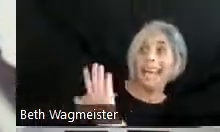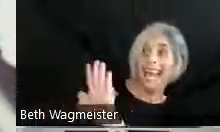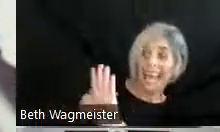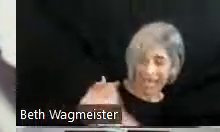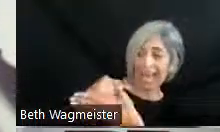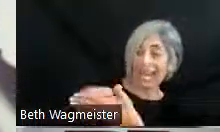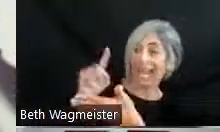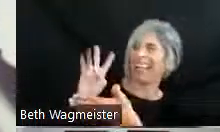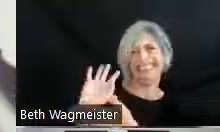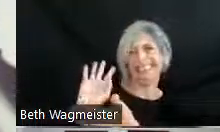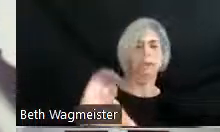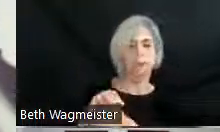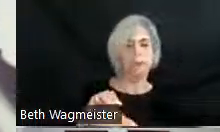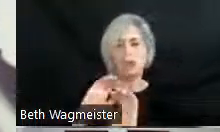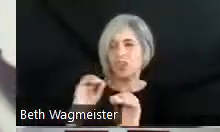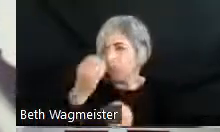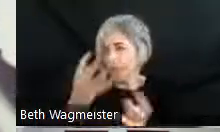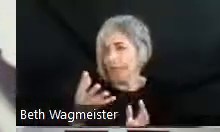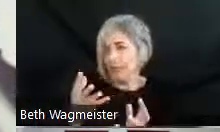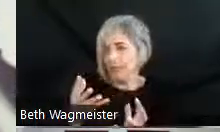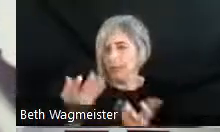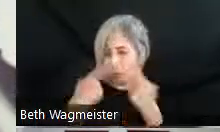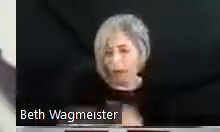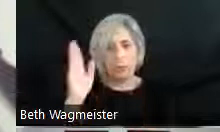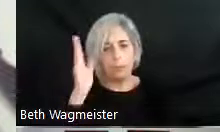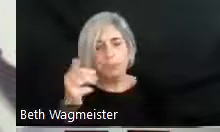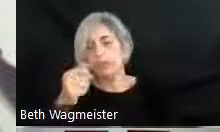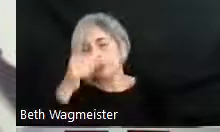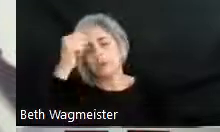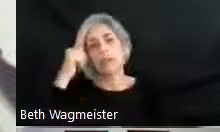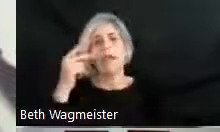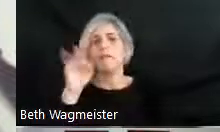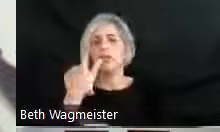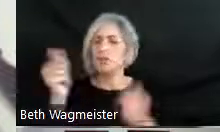and stuff while in presentations. It's virtual everything.